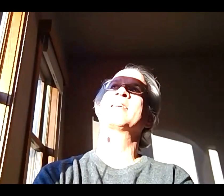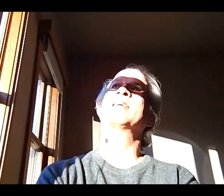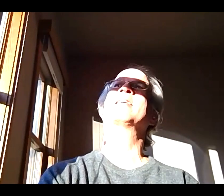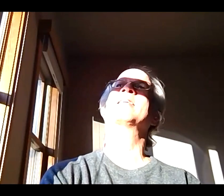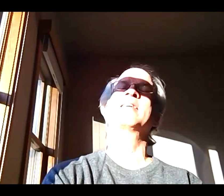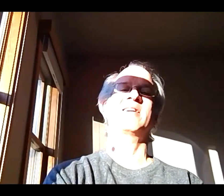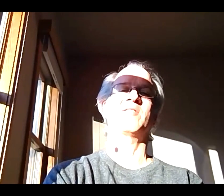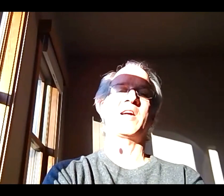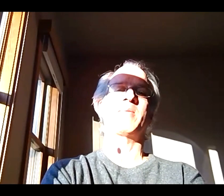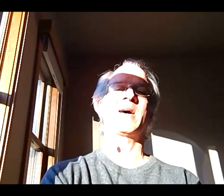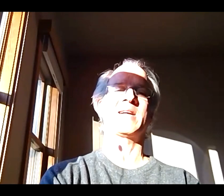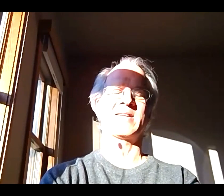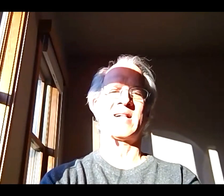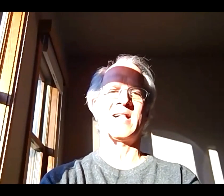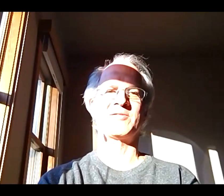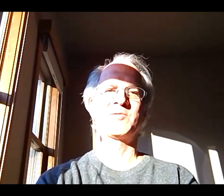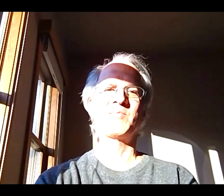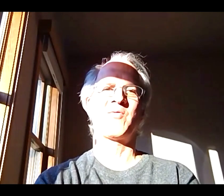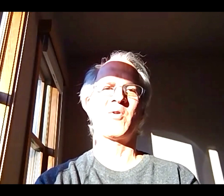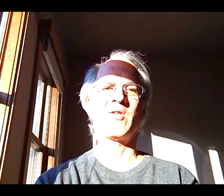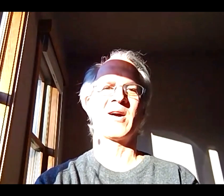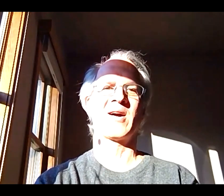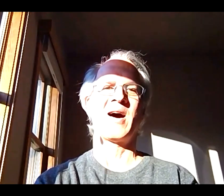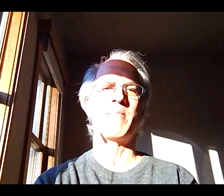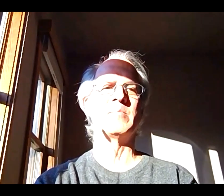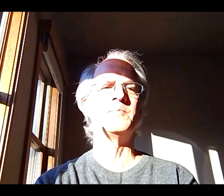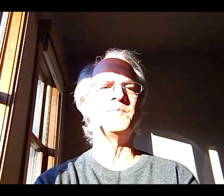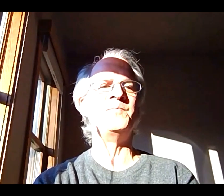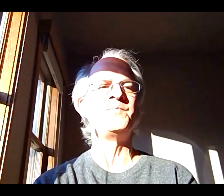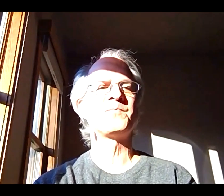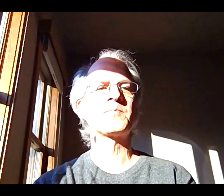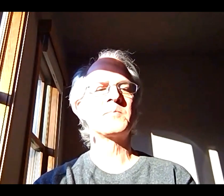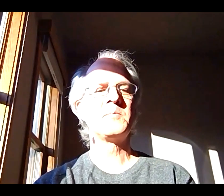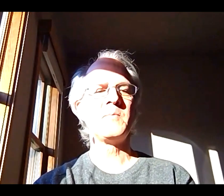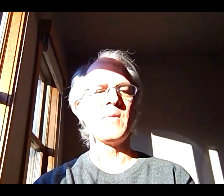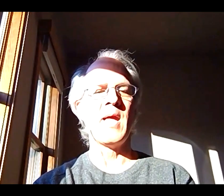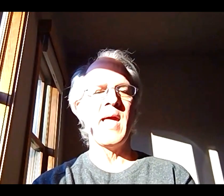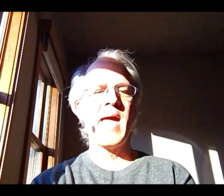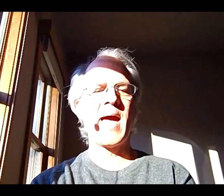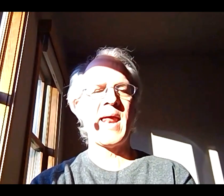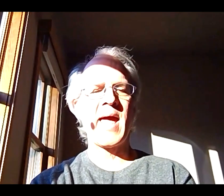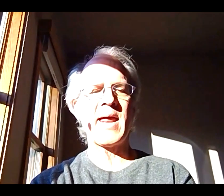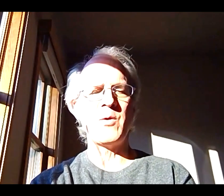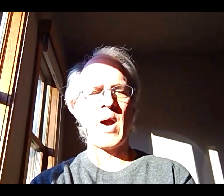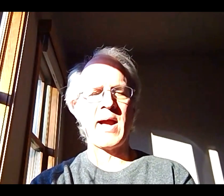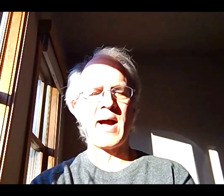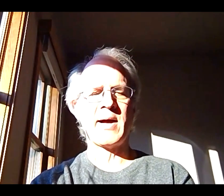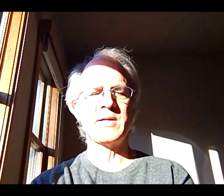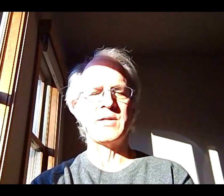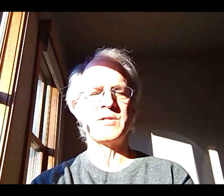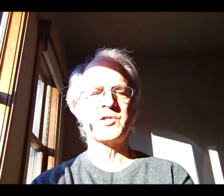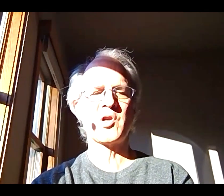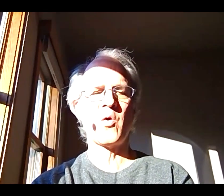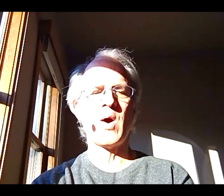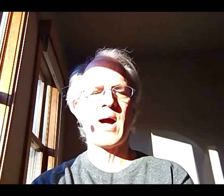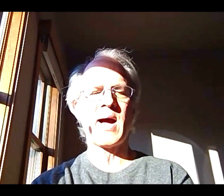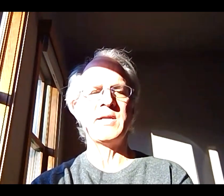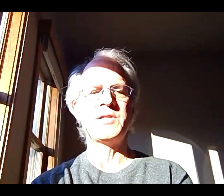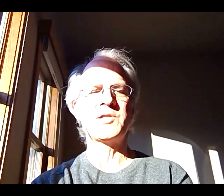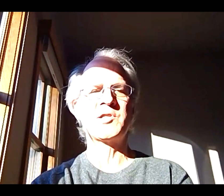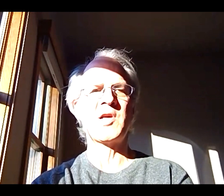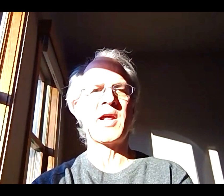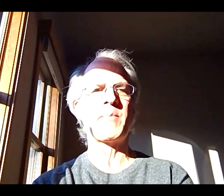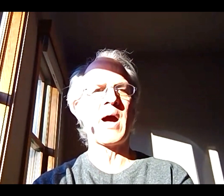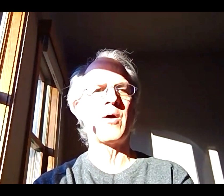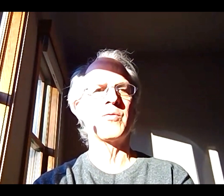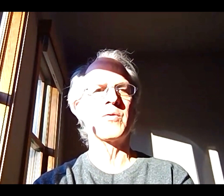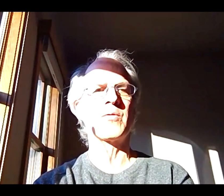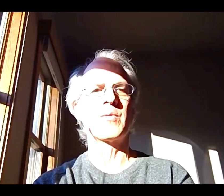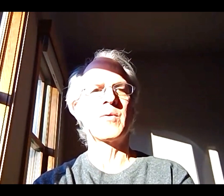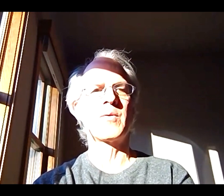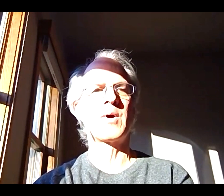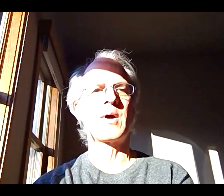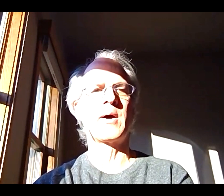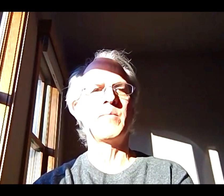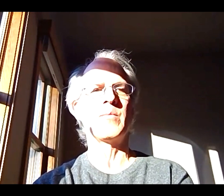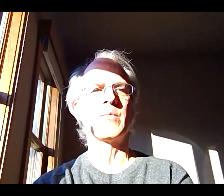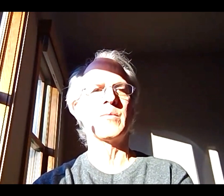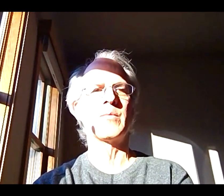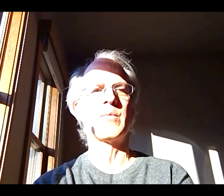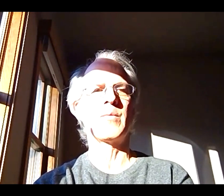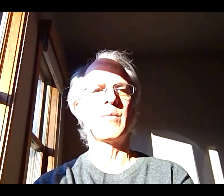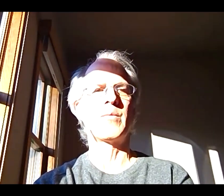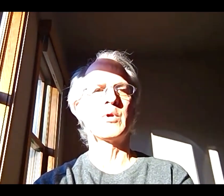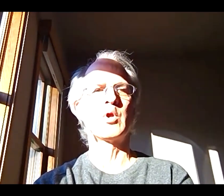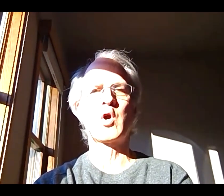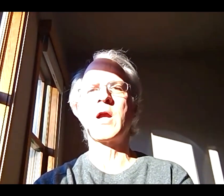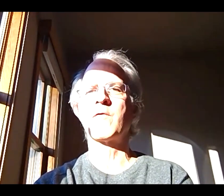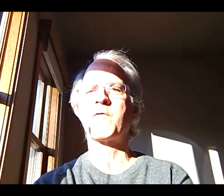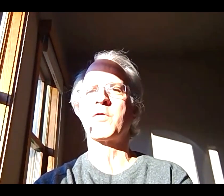Jonathan: it'll fade behind the clouds before long. Anyway, so I set about looking for